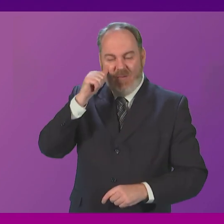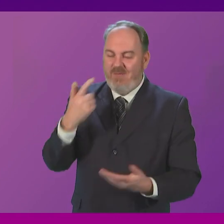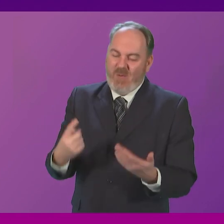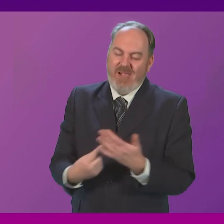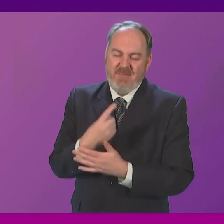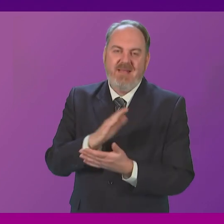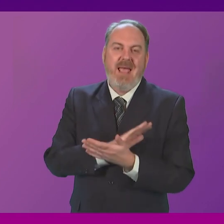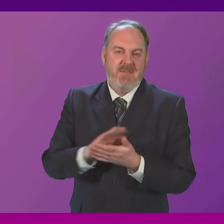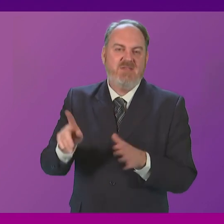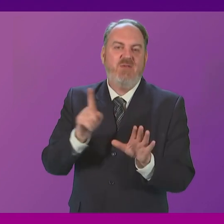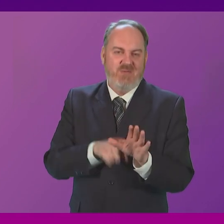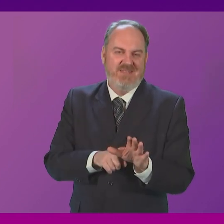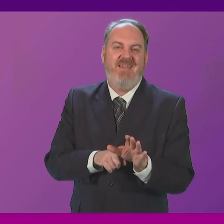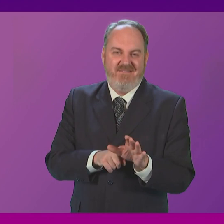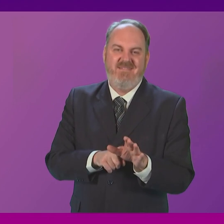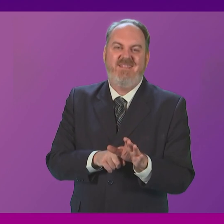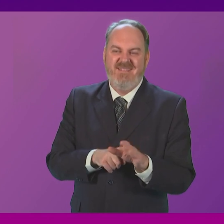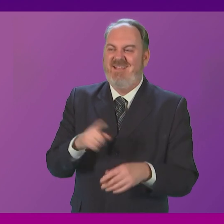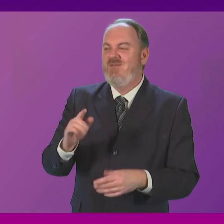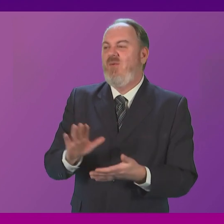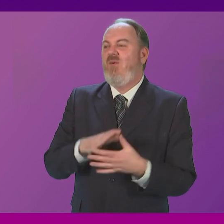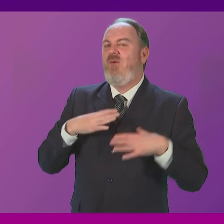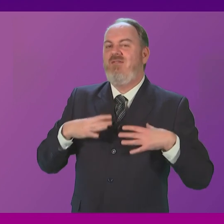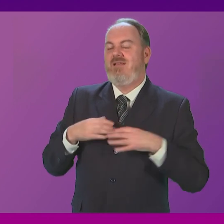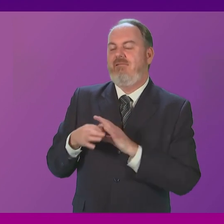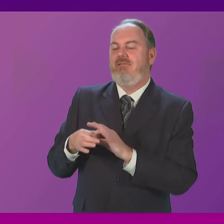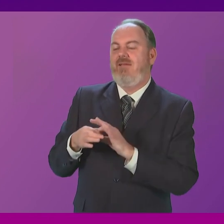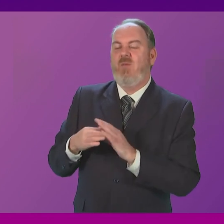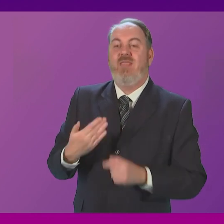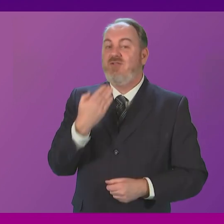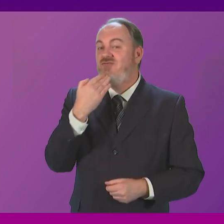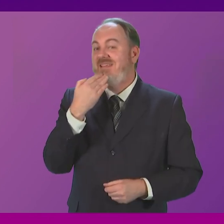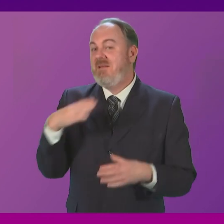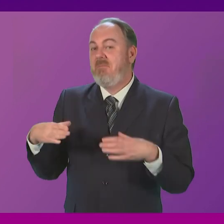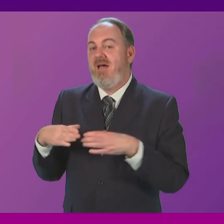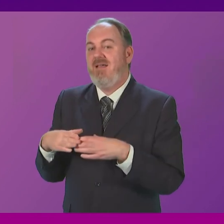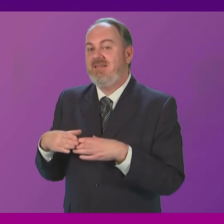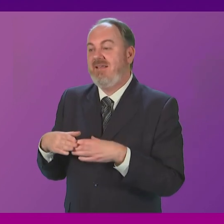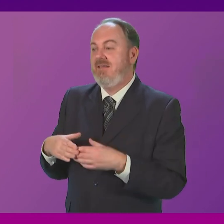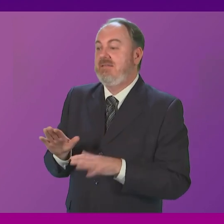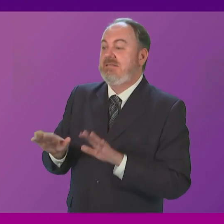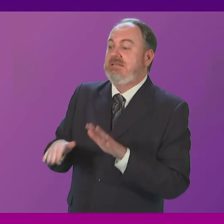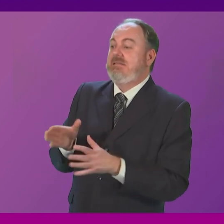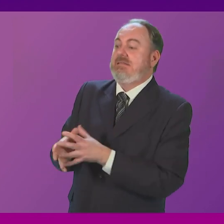Humza Yousaf has stitched up a backroom deal with the Greens to keep his nationalist Government in power.